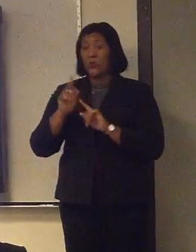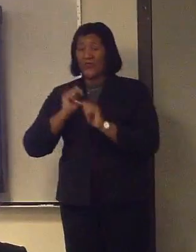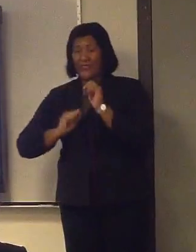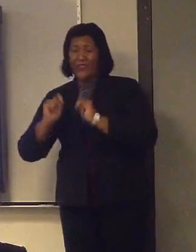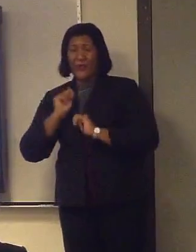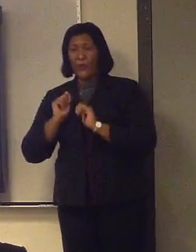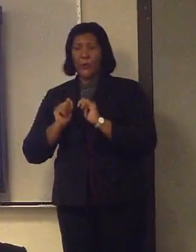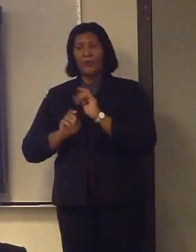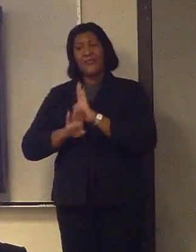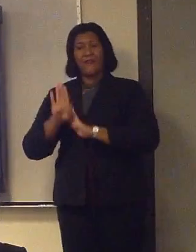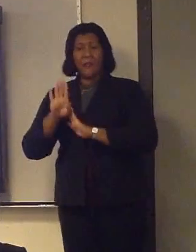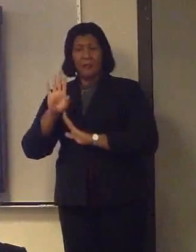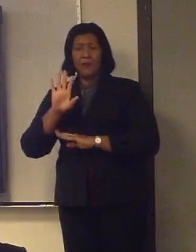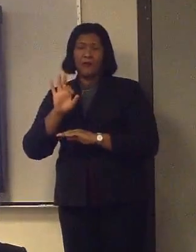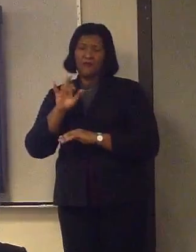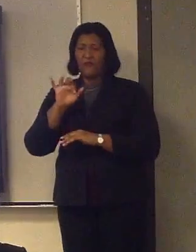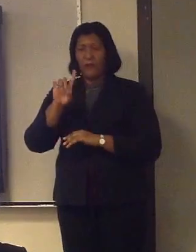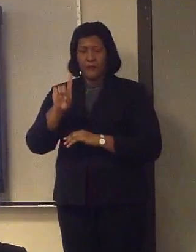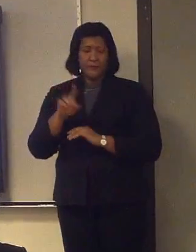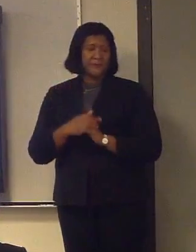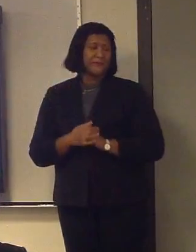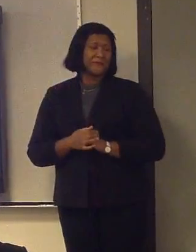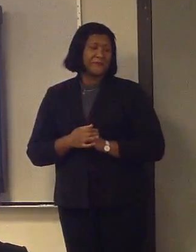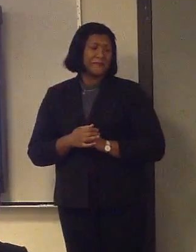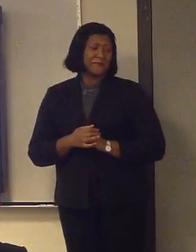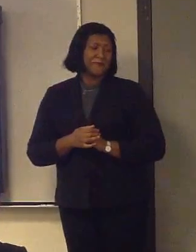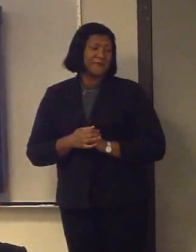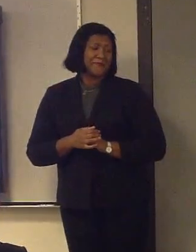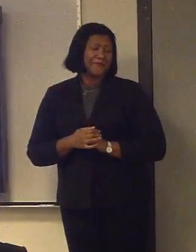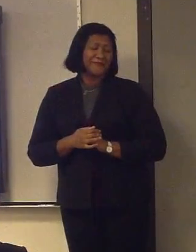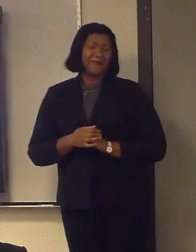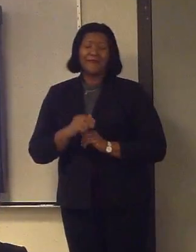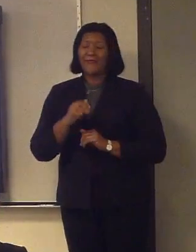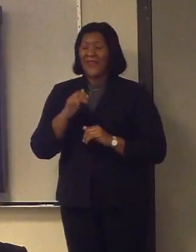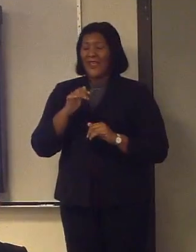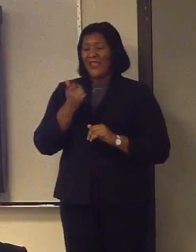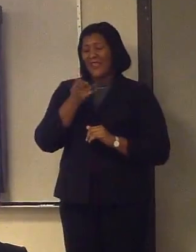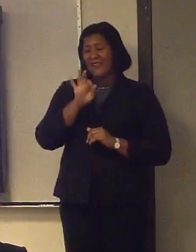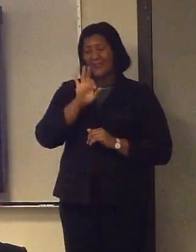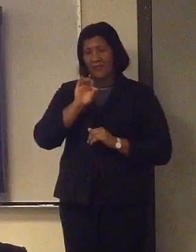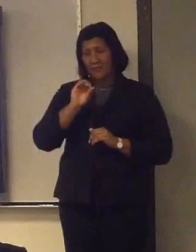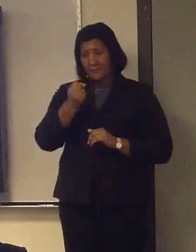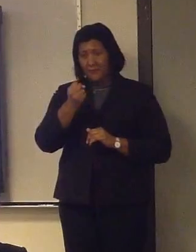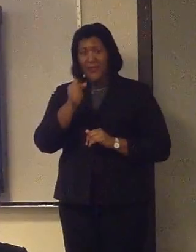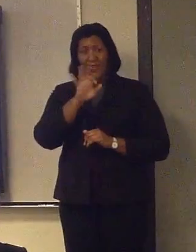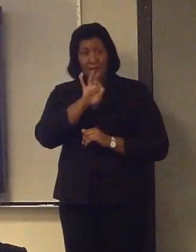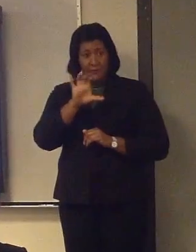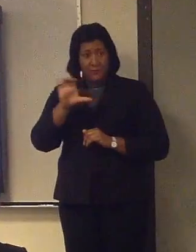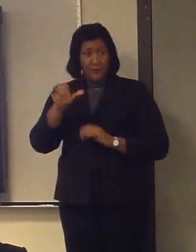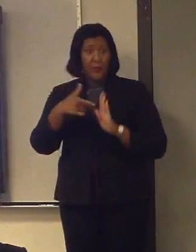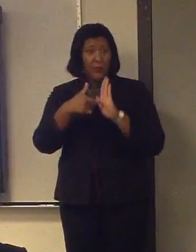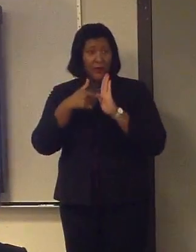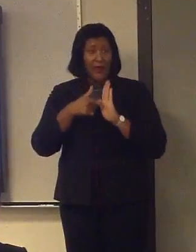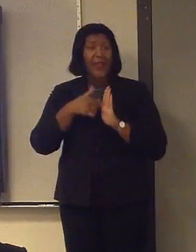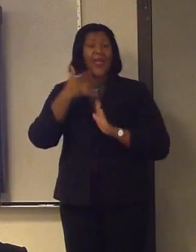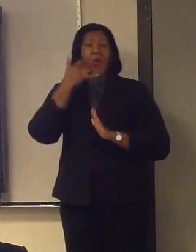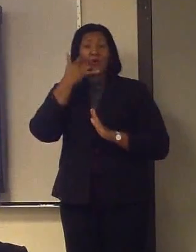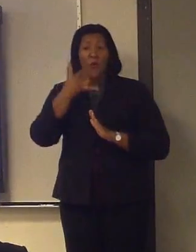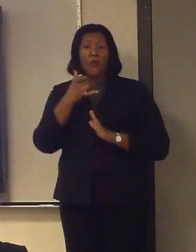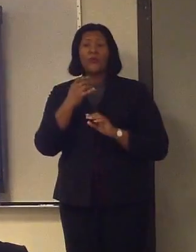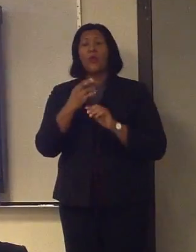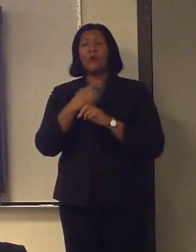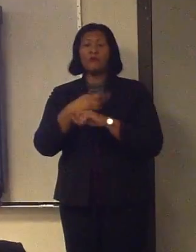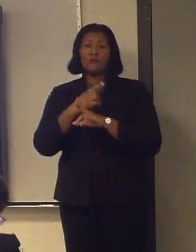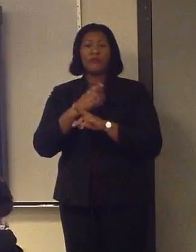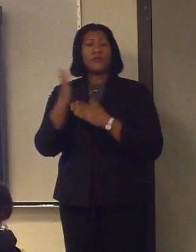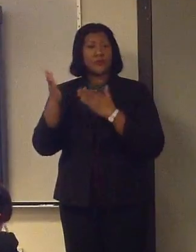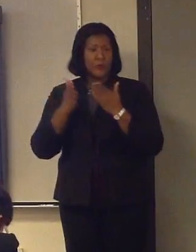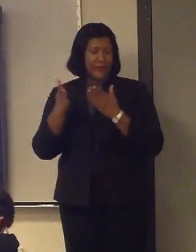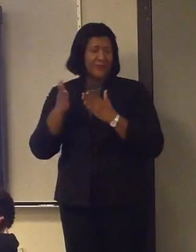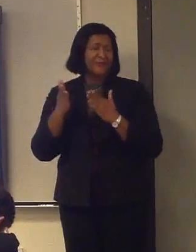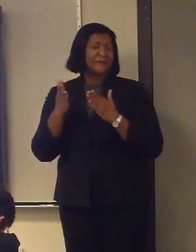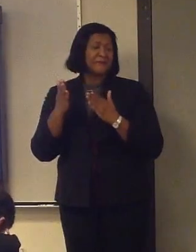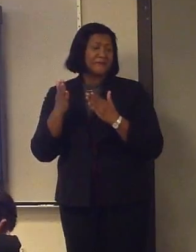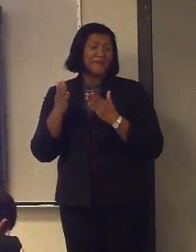Fund. In the early 1990s, the FCC mandated telephone relay services, which now include